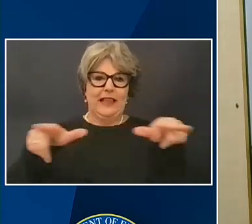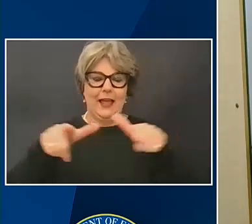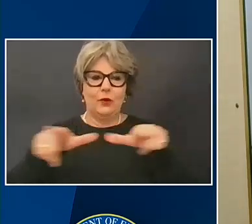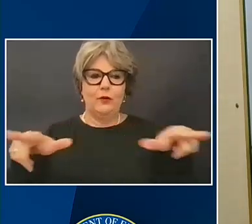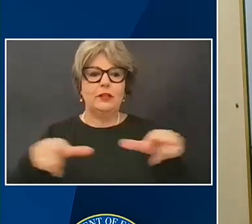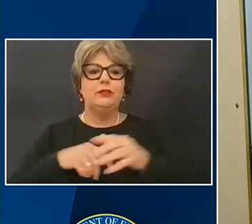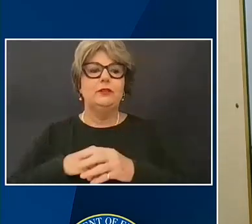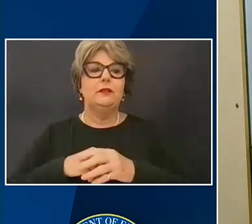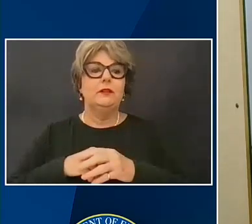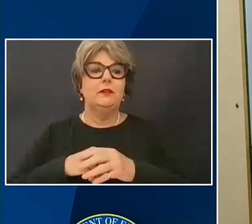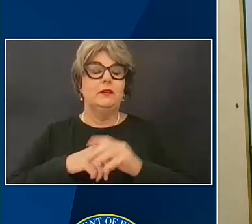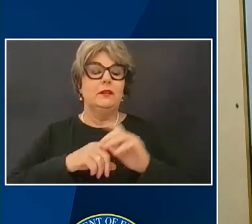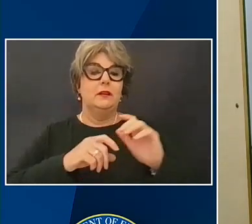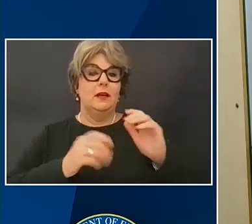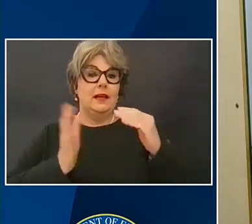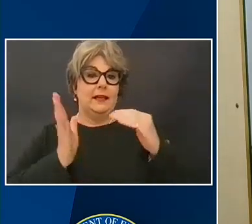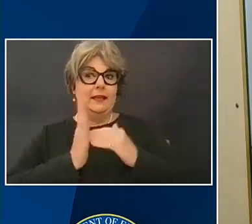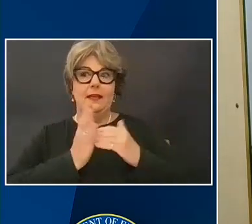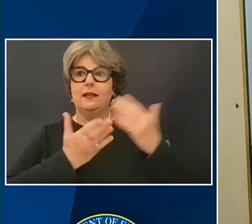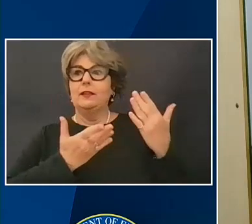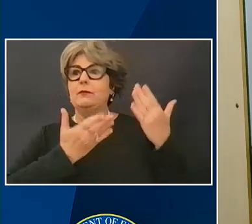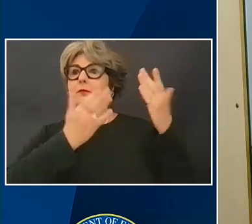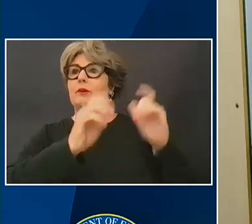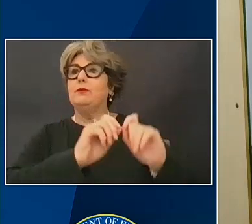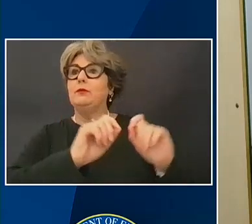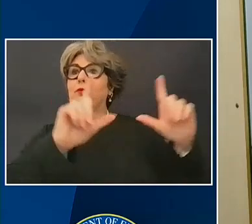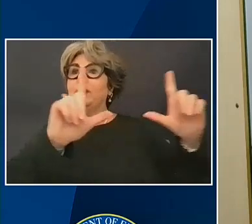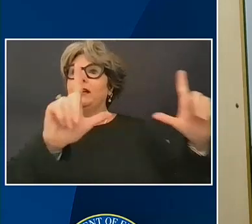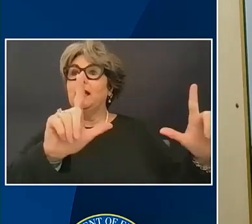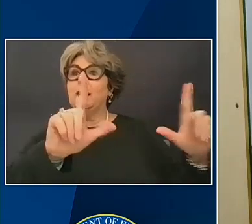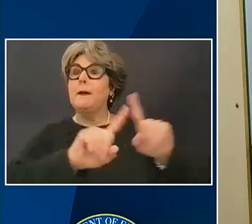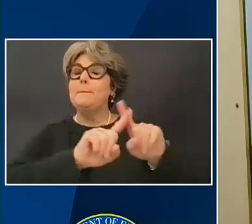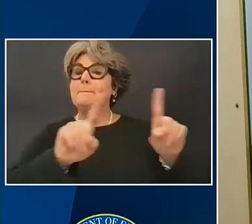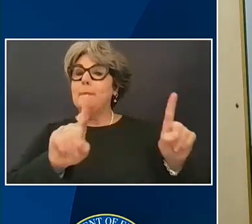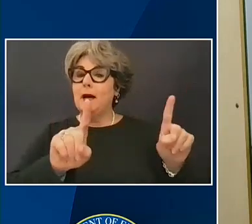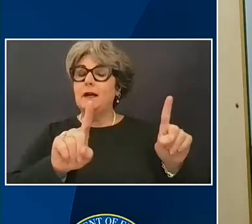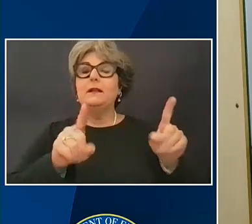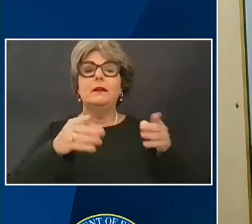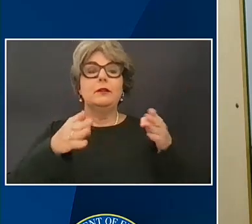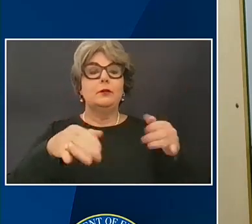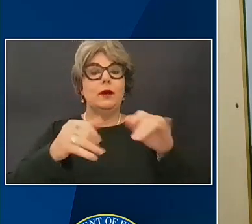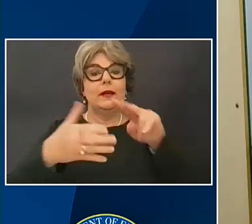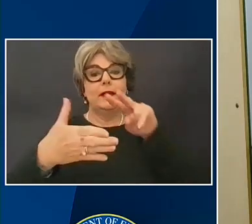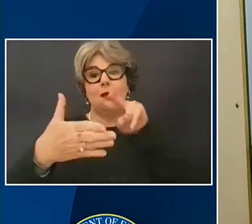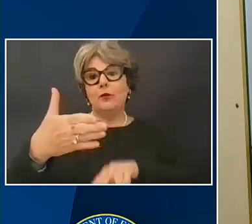proposal back or the language back up or you don't have to, I guess. But the way this still reads to me is that if an